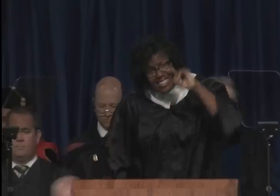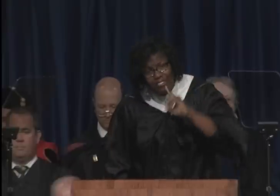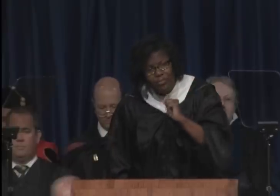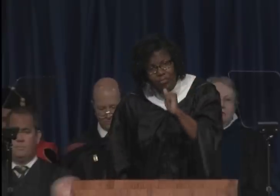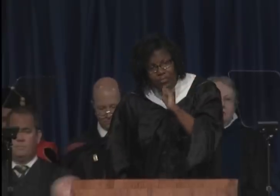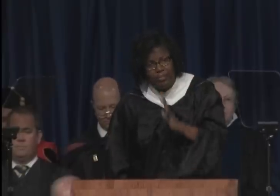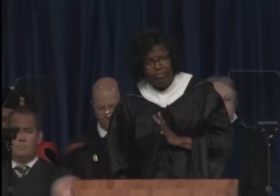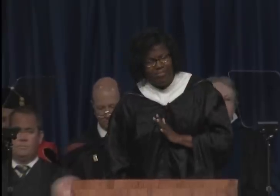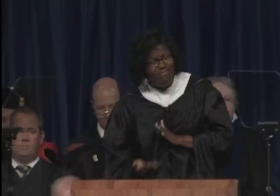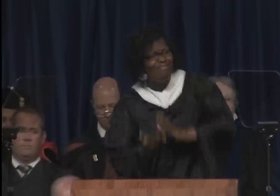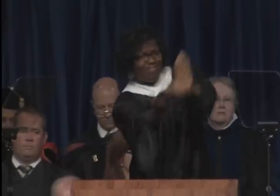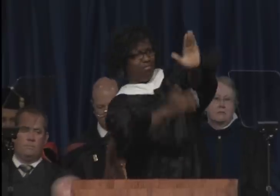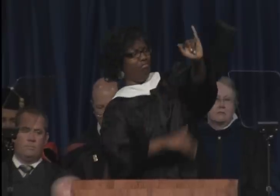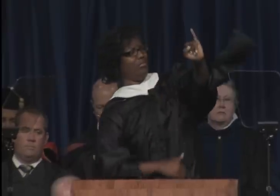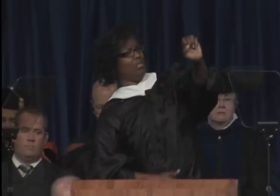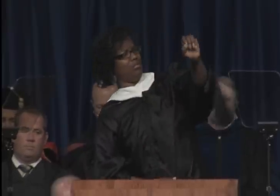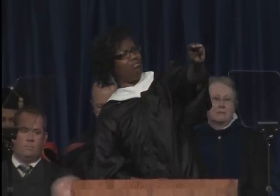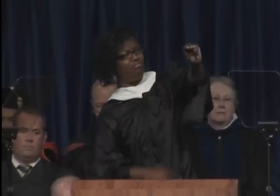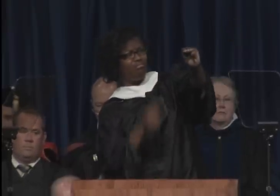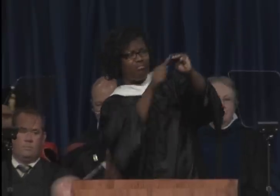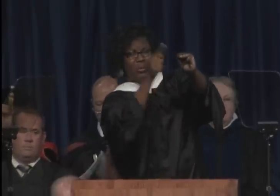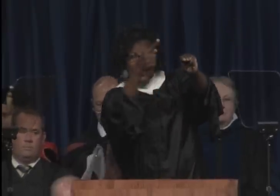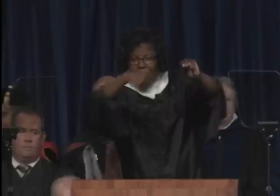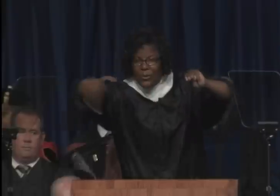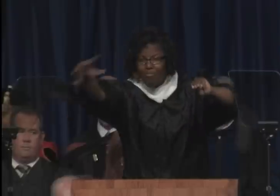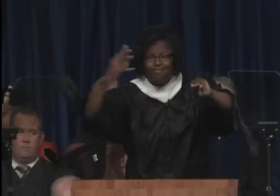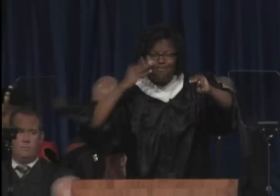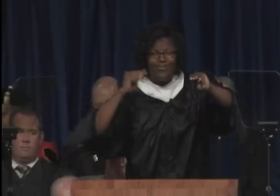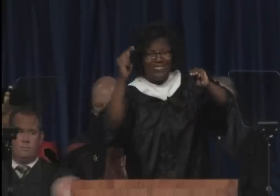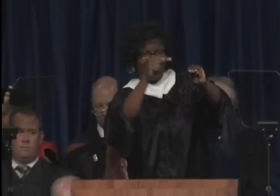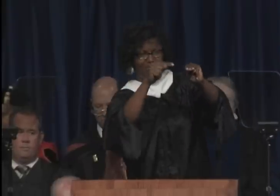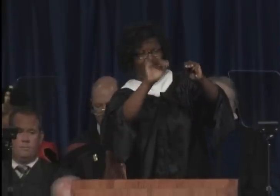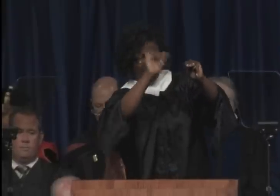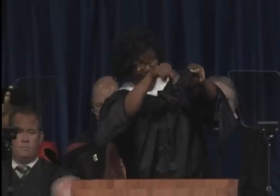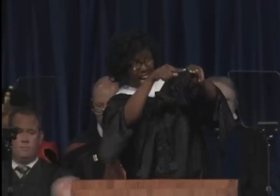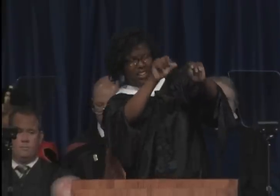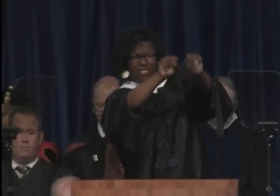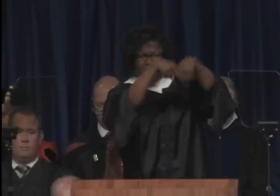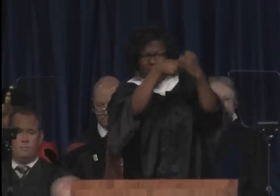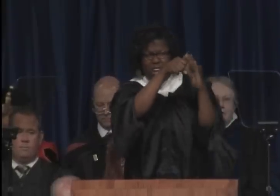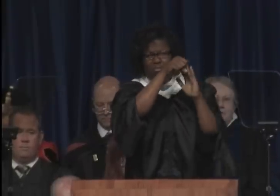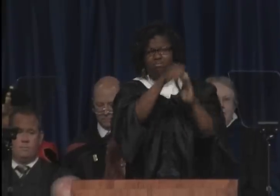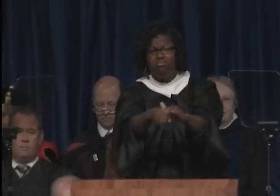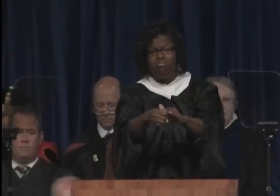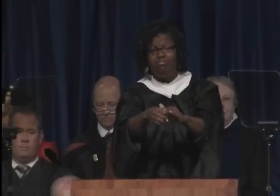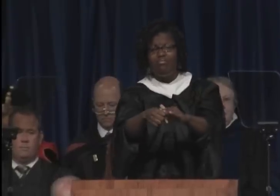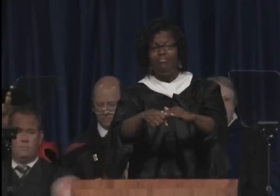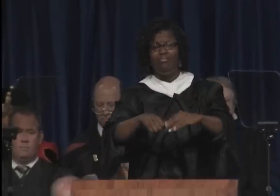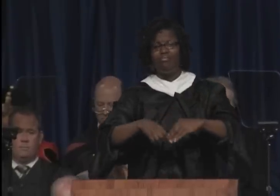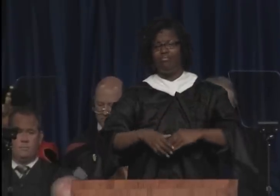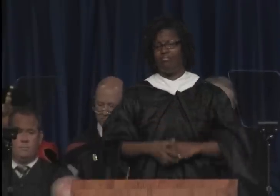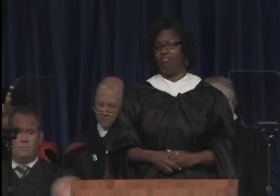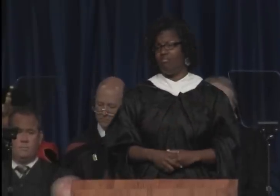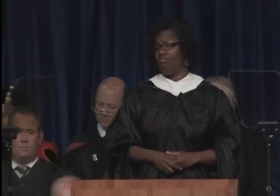As a person of color, as a Deaf person, and as a woman, I have faced "isms." We all have encountered "isms"